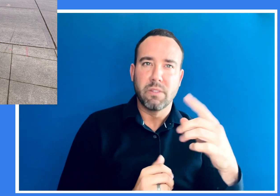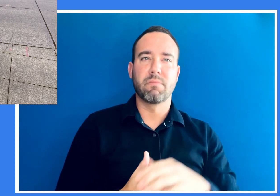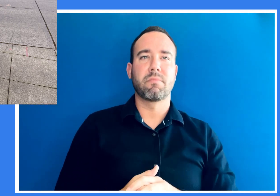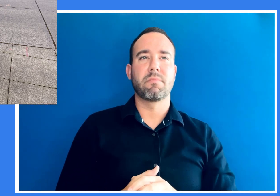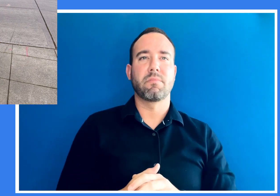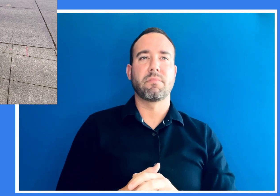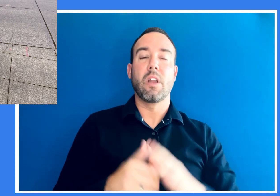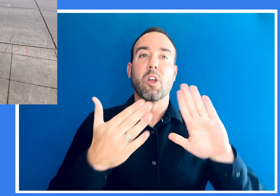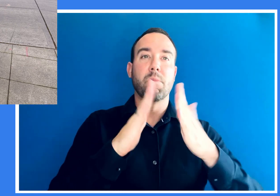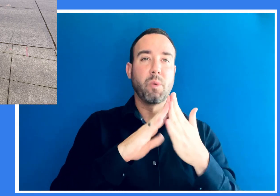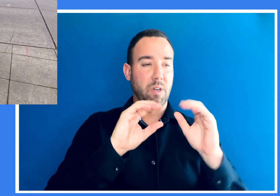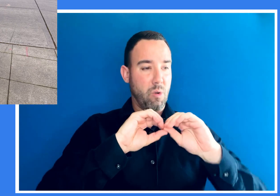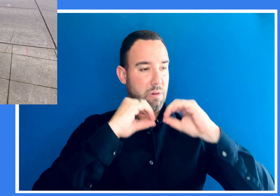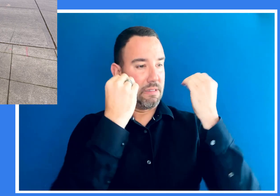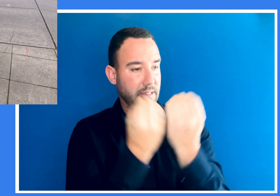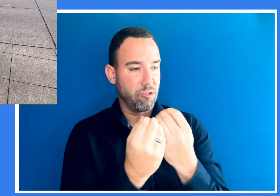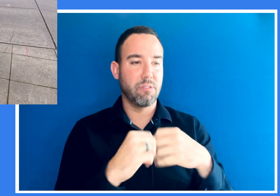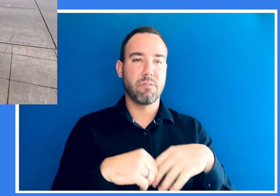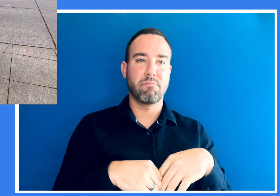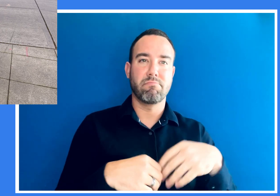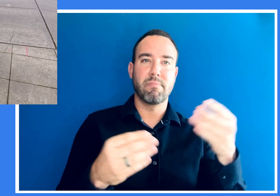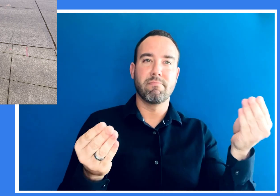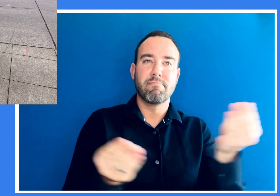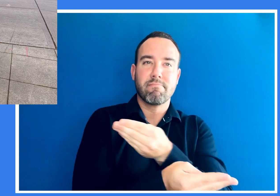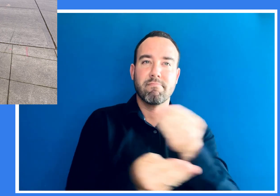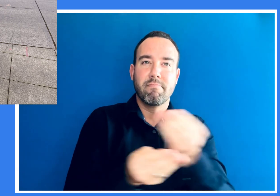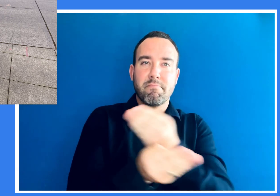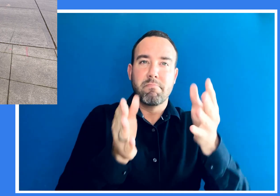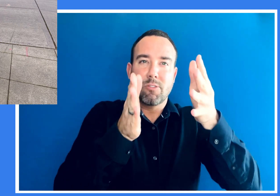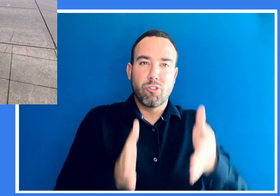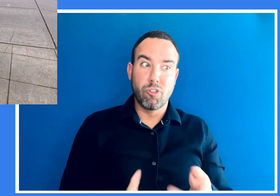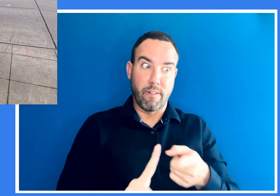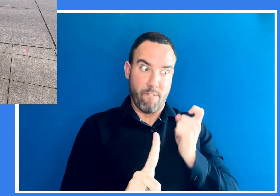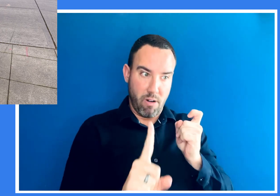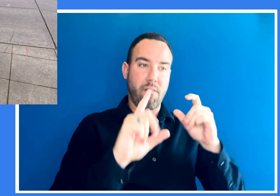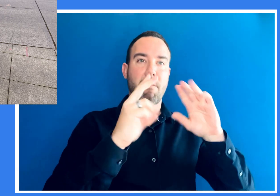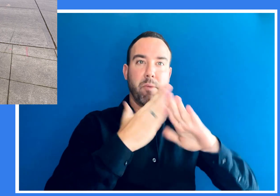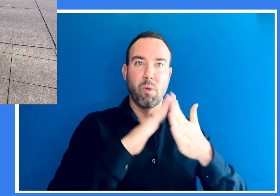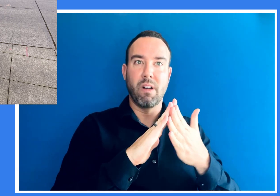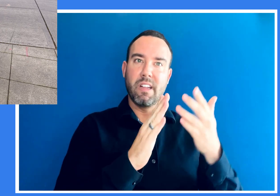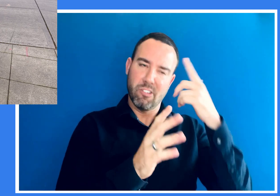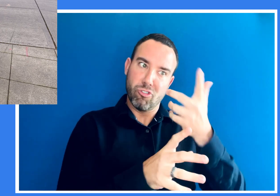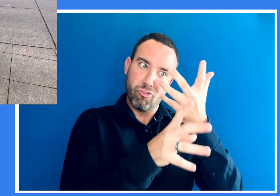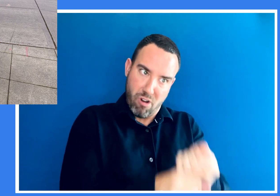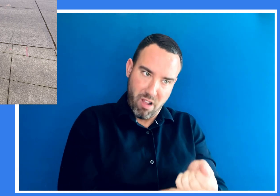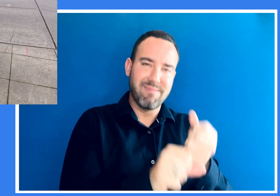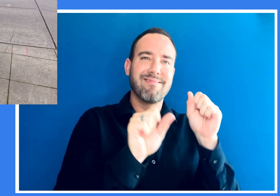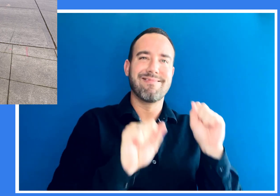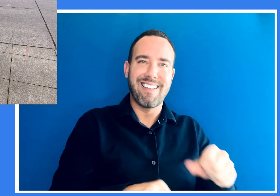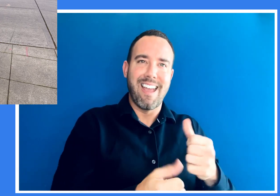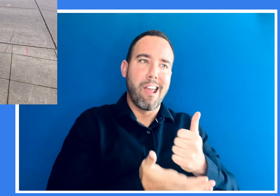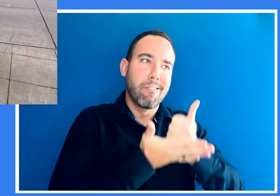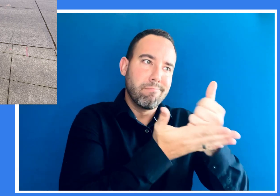Community organizations and trusted messengers can help to get more people vaccinated by building trust,